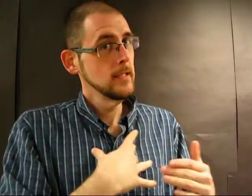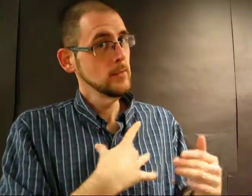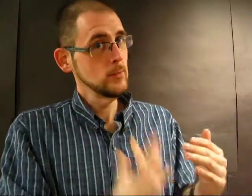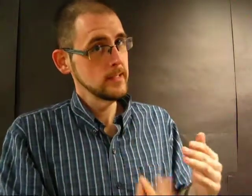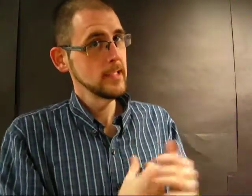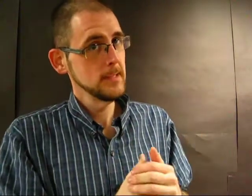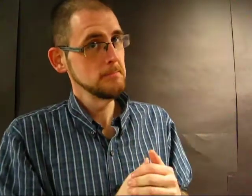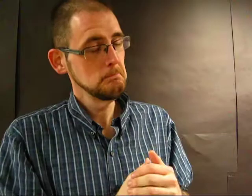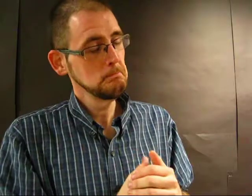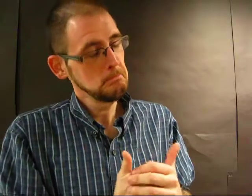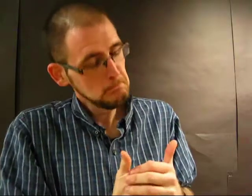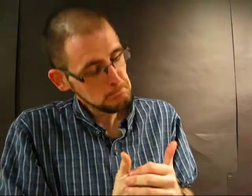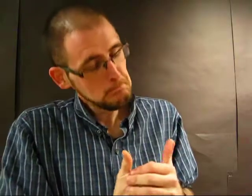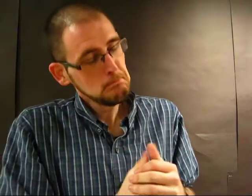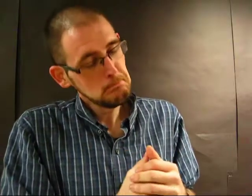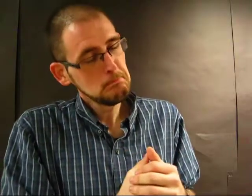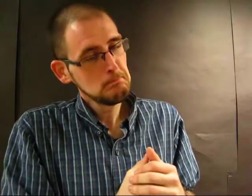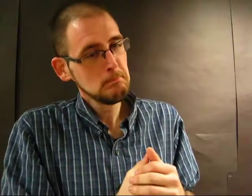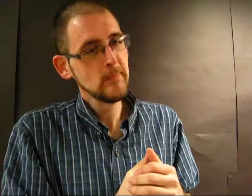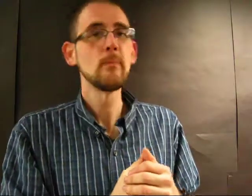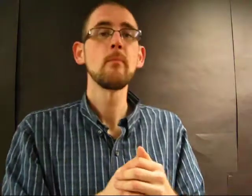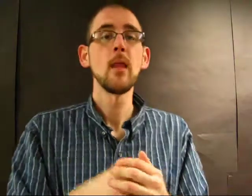... which is, uh, interesting.